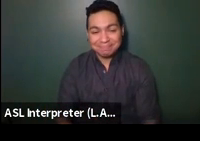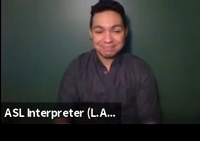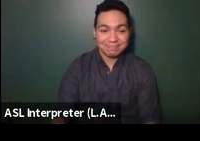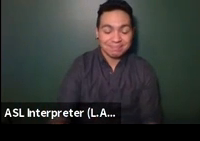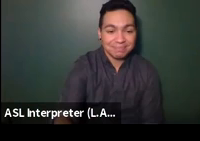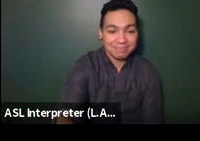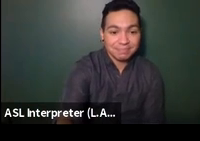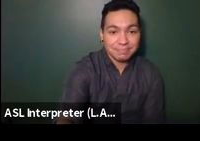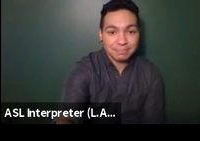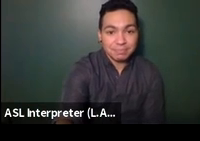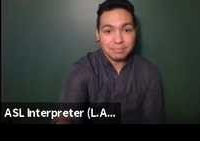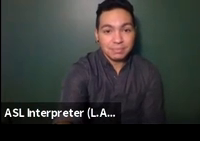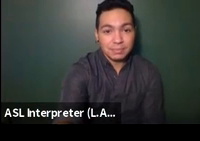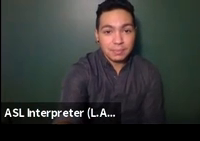ESD 113 - Andrew Hickman: So click the poll that was just on your screen.